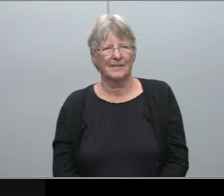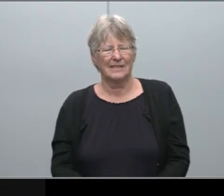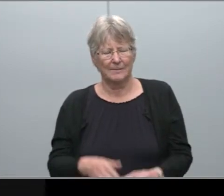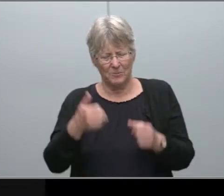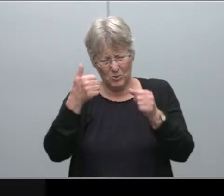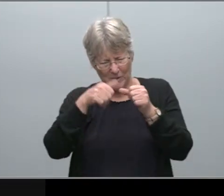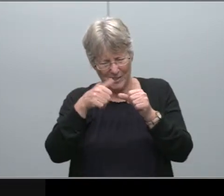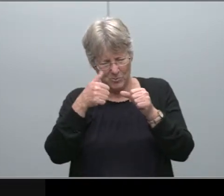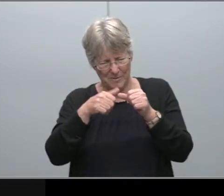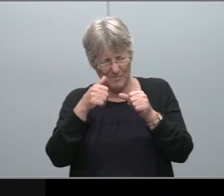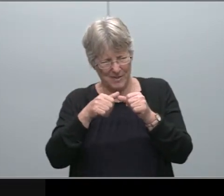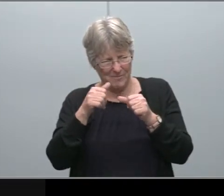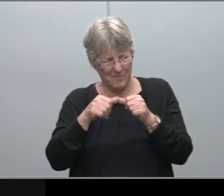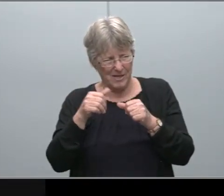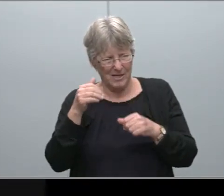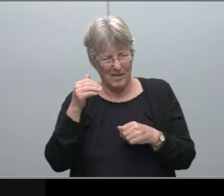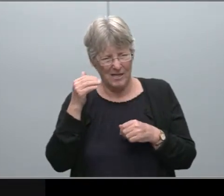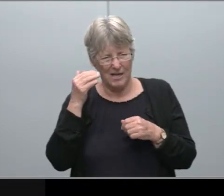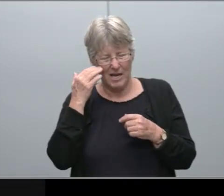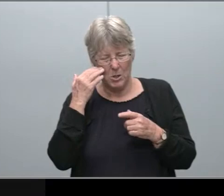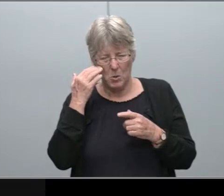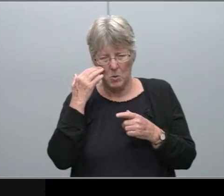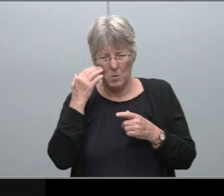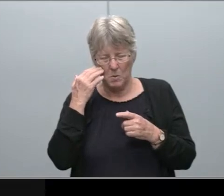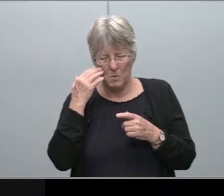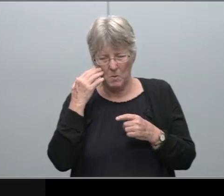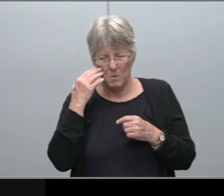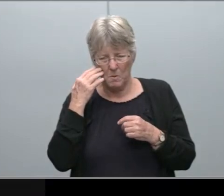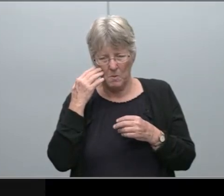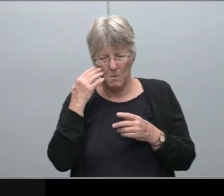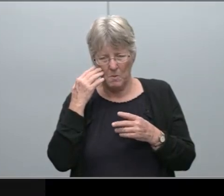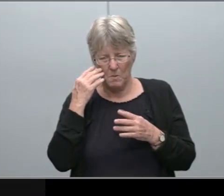It is something that is continuously reviewed.